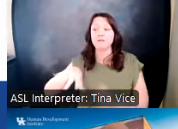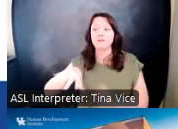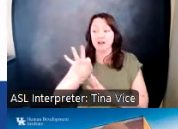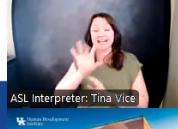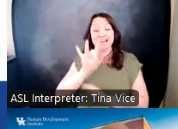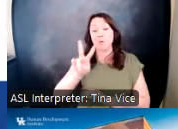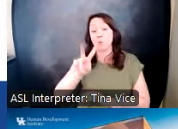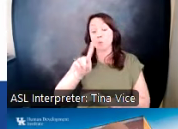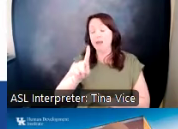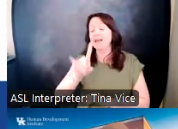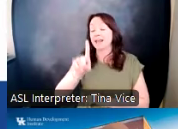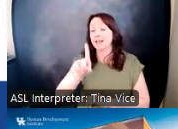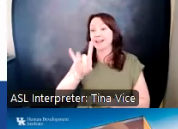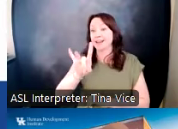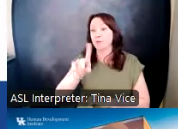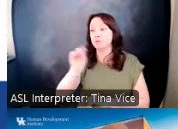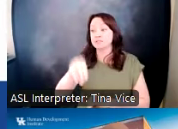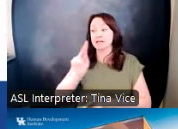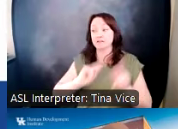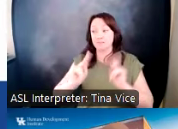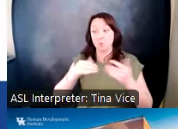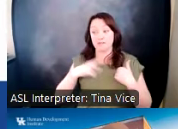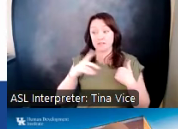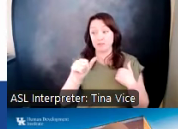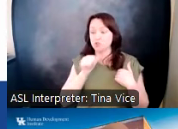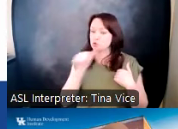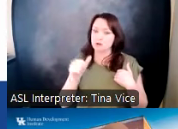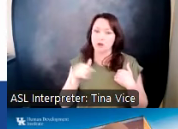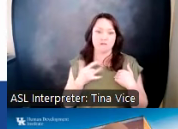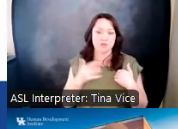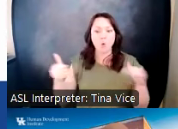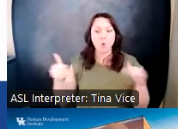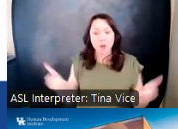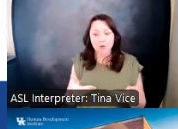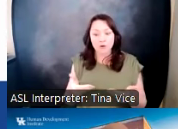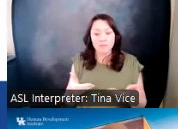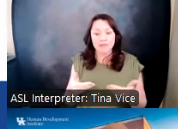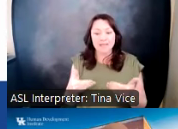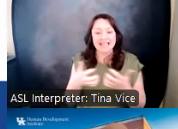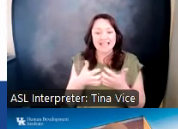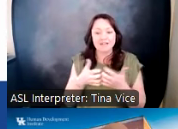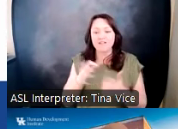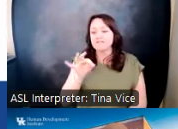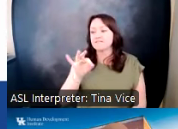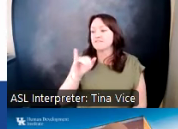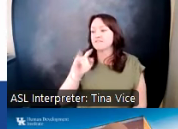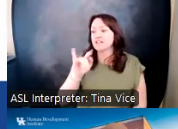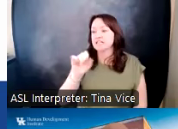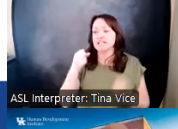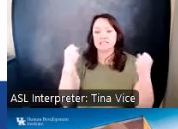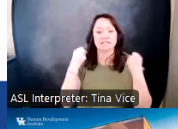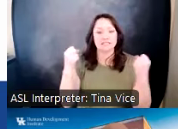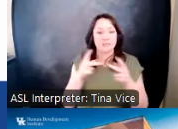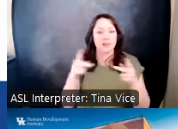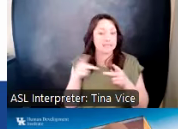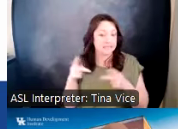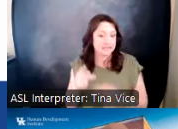do not feel welcomed in fitness spaces.